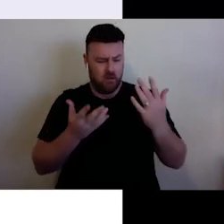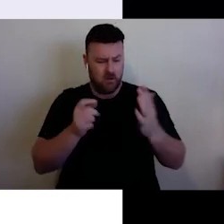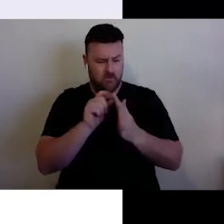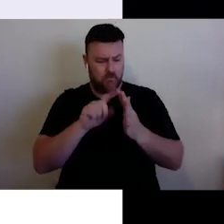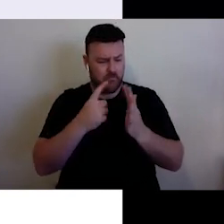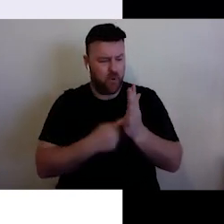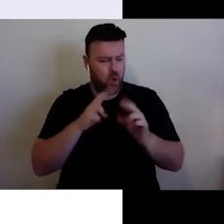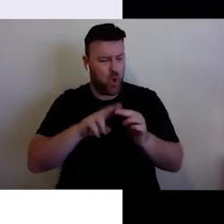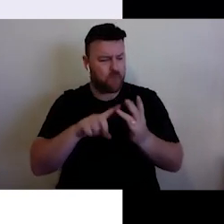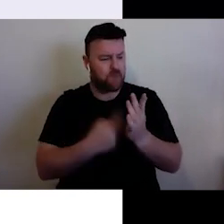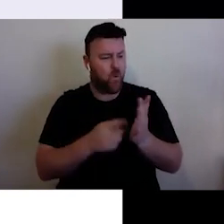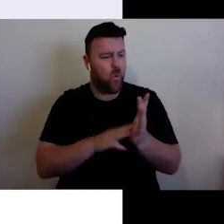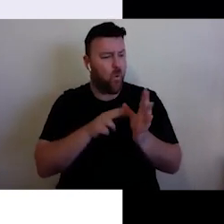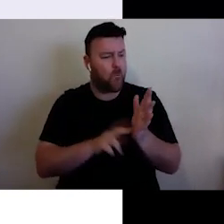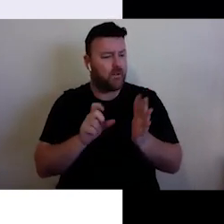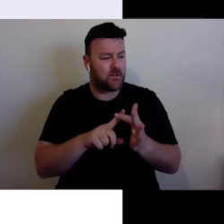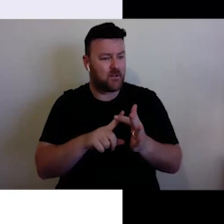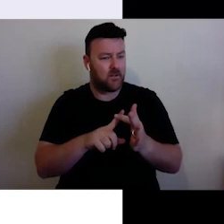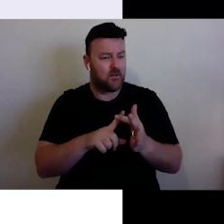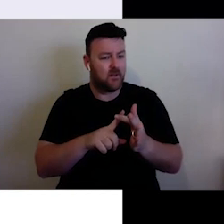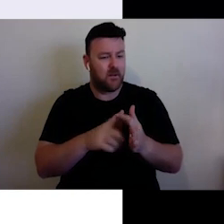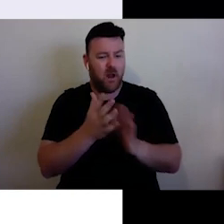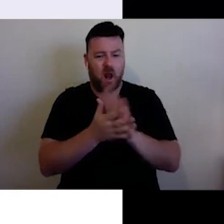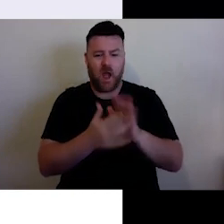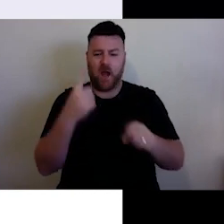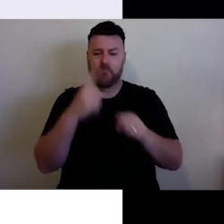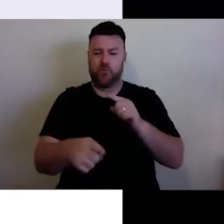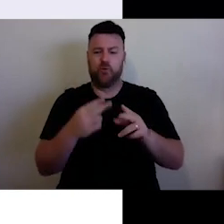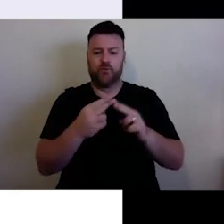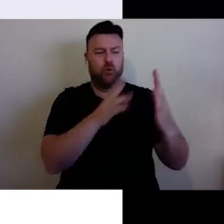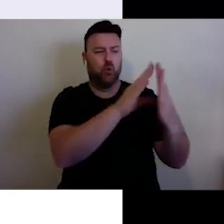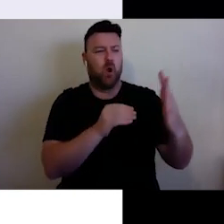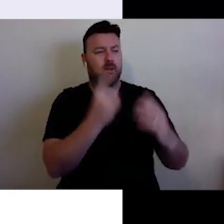you can perform someone's work, like their song, or read their book, for